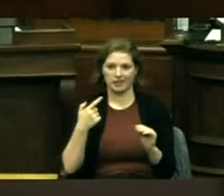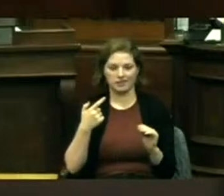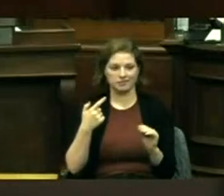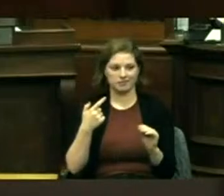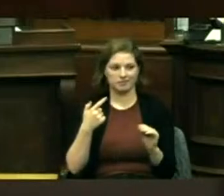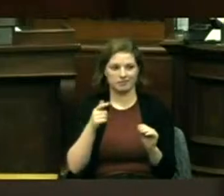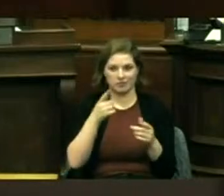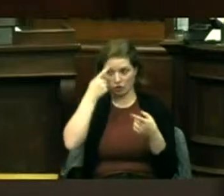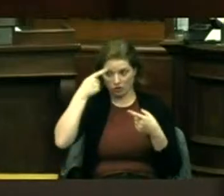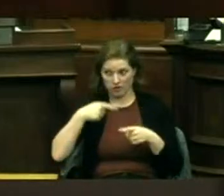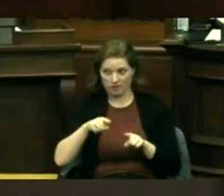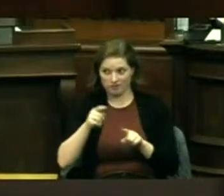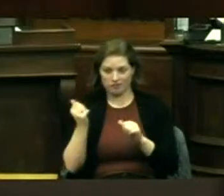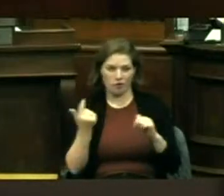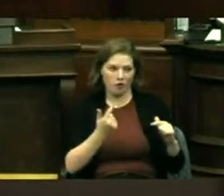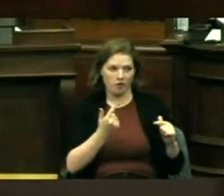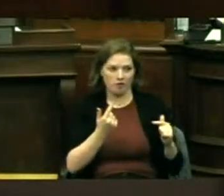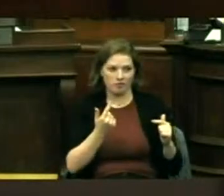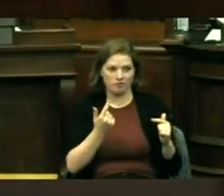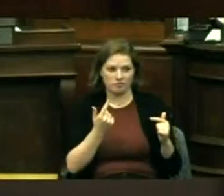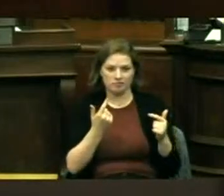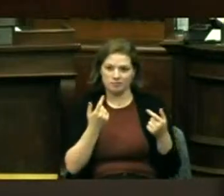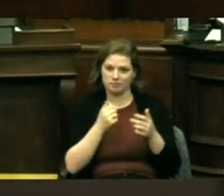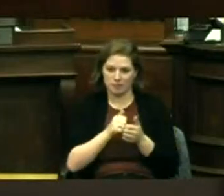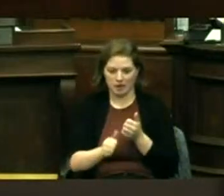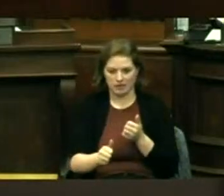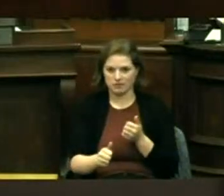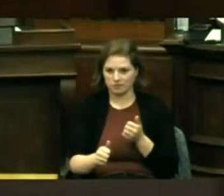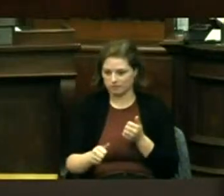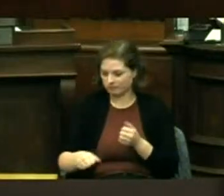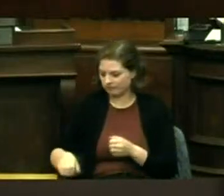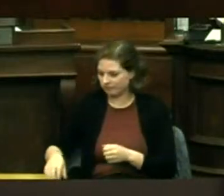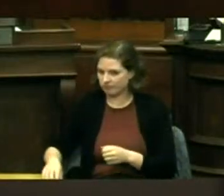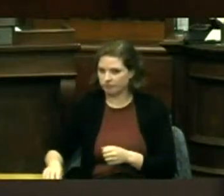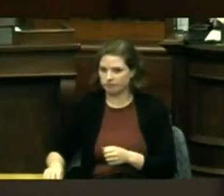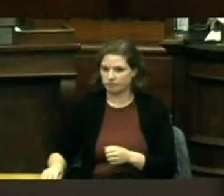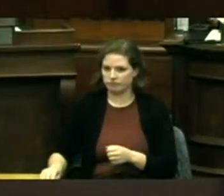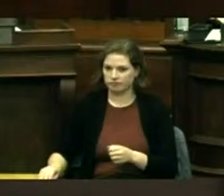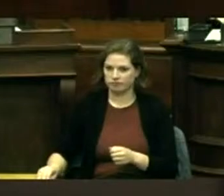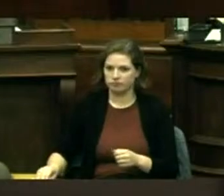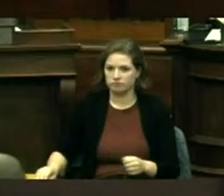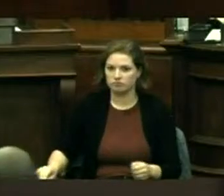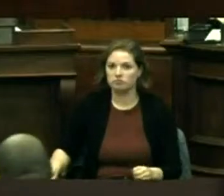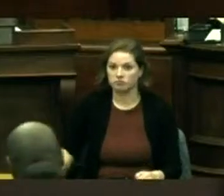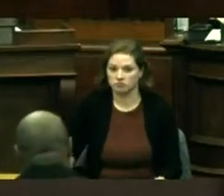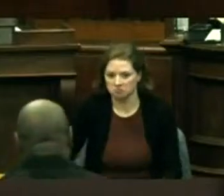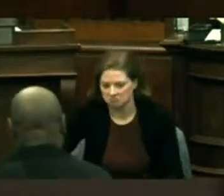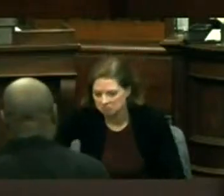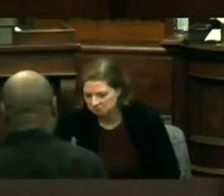motion and a second. Move it.